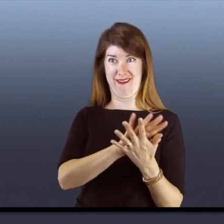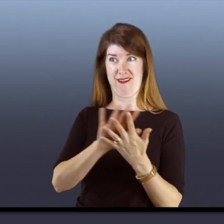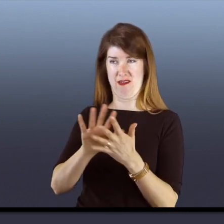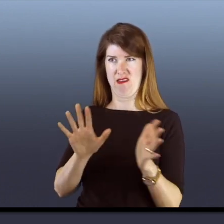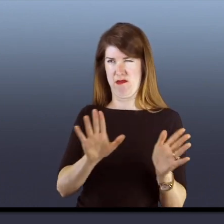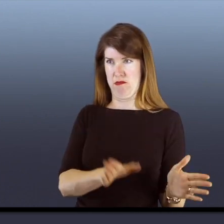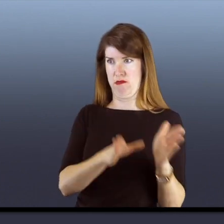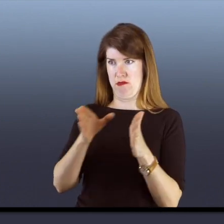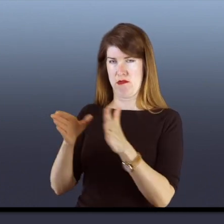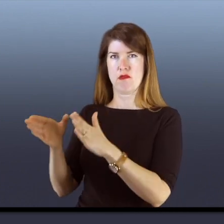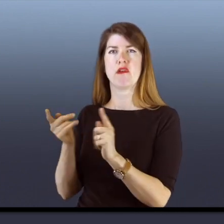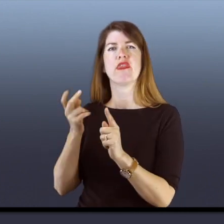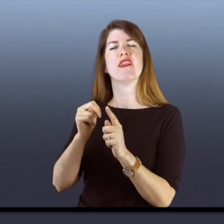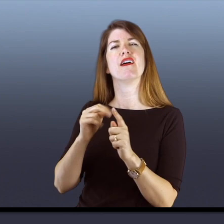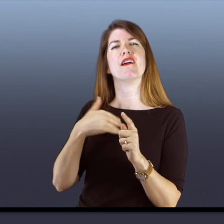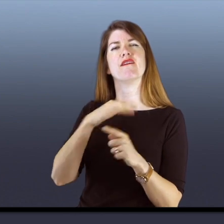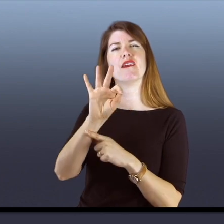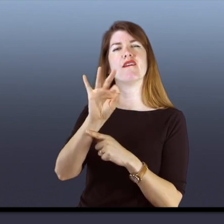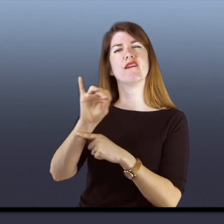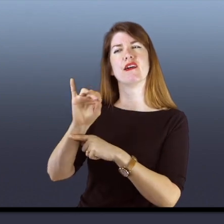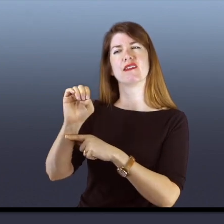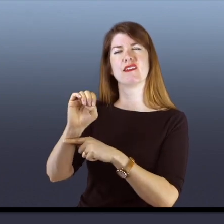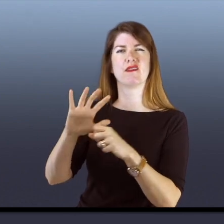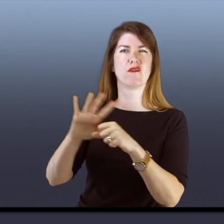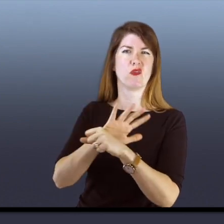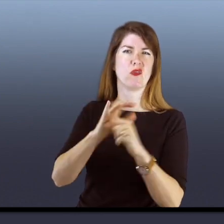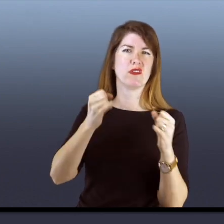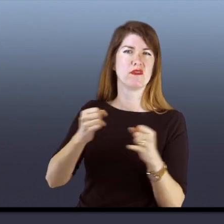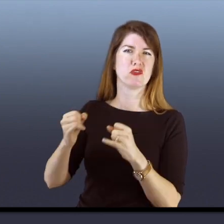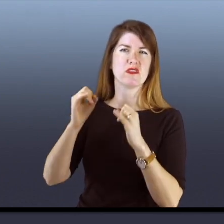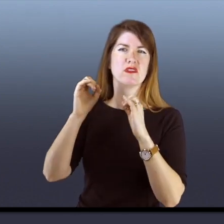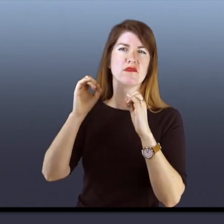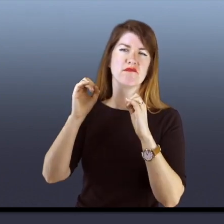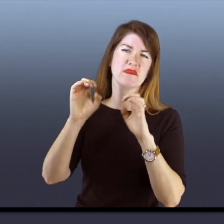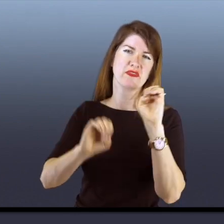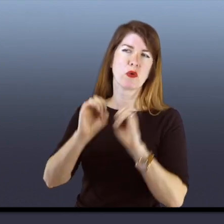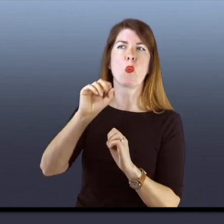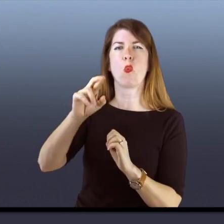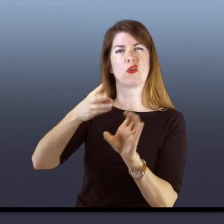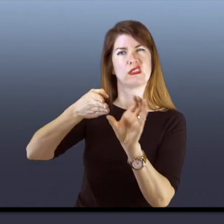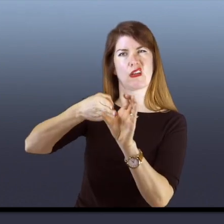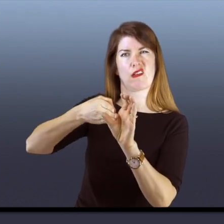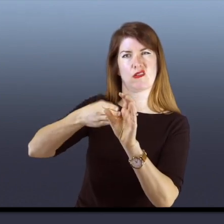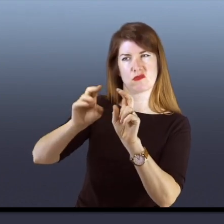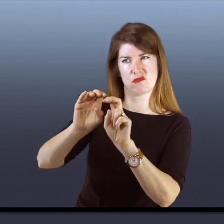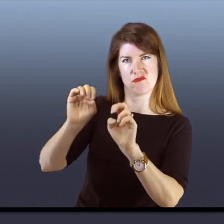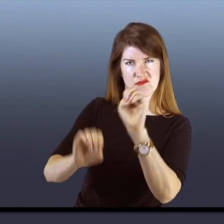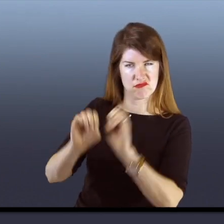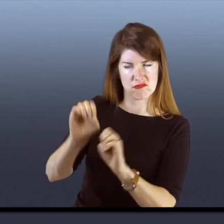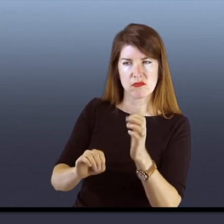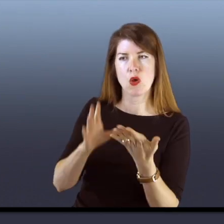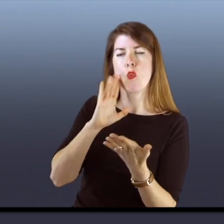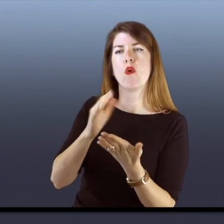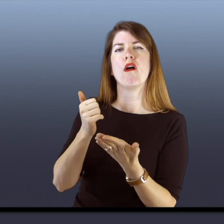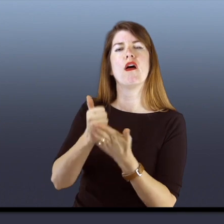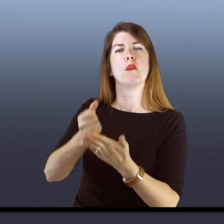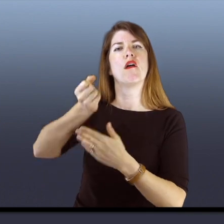individual evaluation or a psychological eval. And that will let you know the disabilities that the school system has assessed